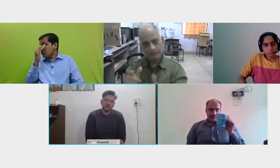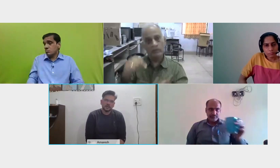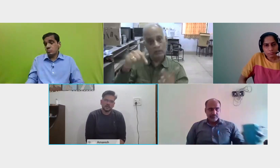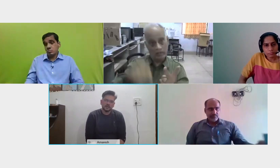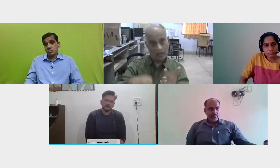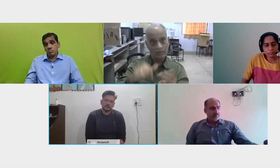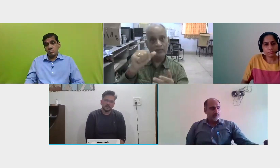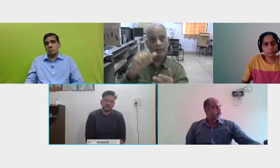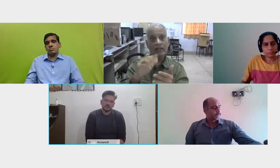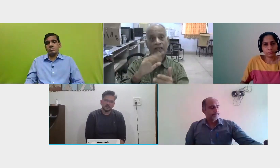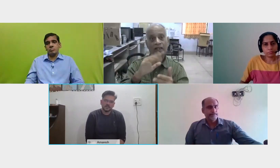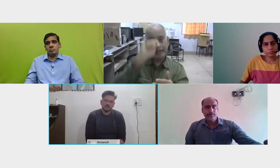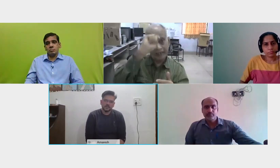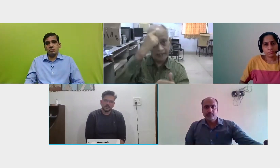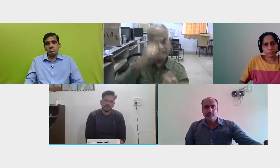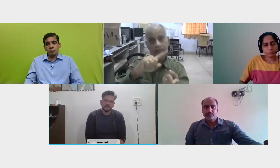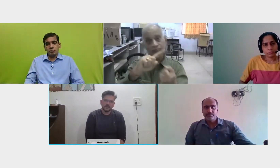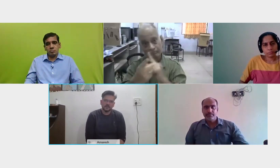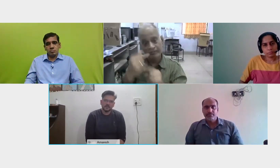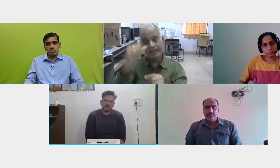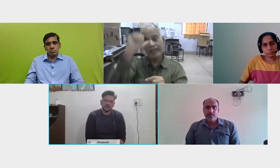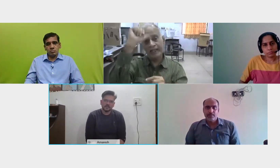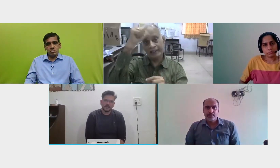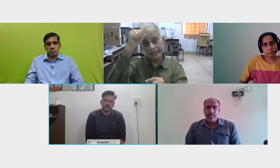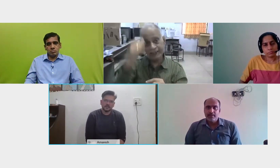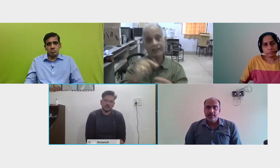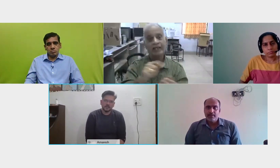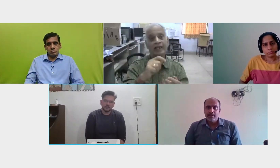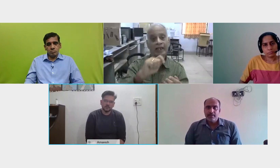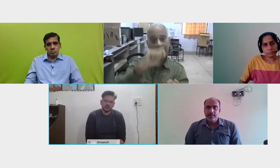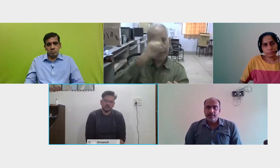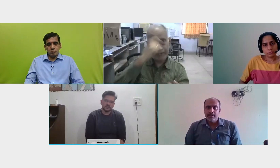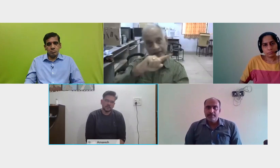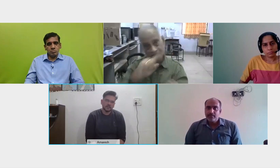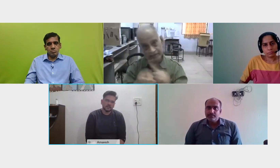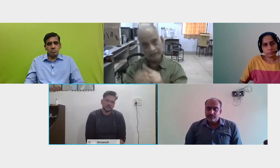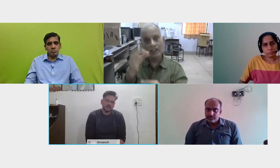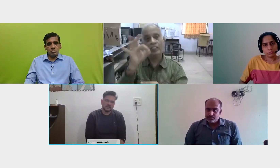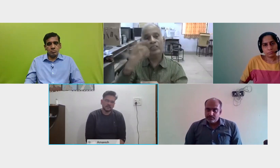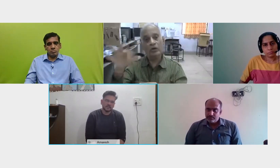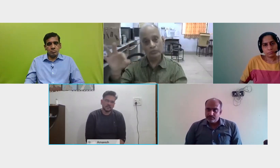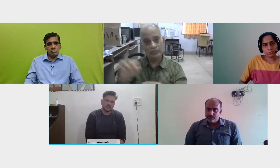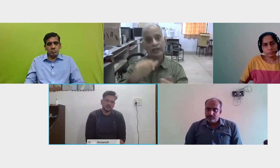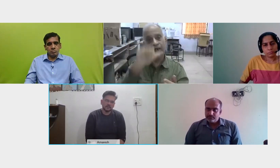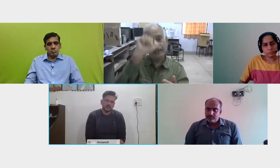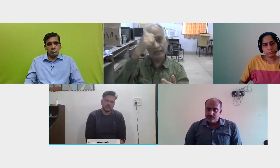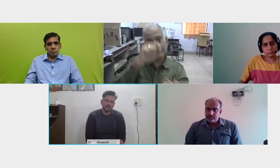same dictionary is available in English and in Tamil also so it is getting translated